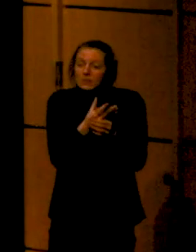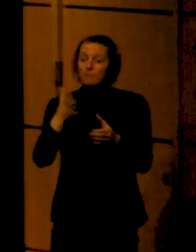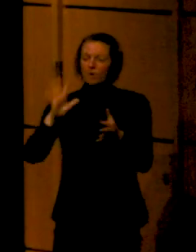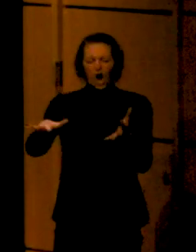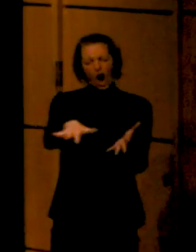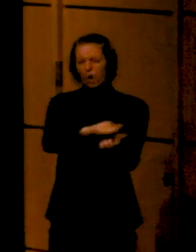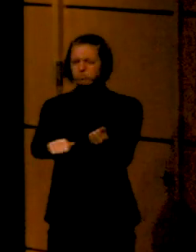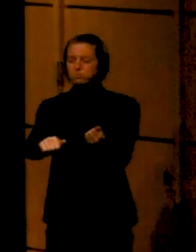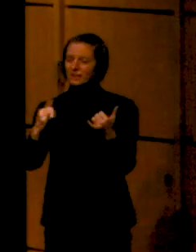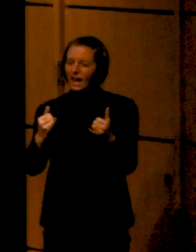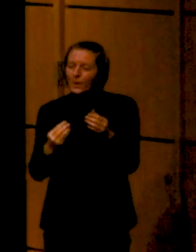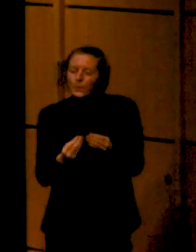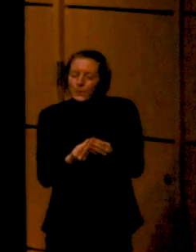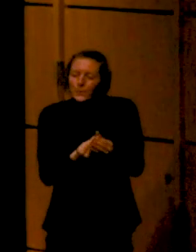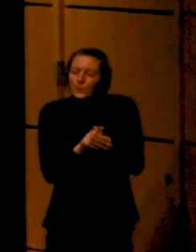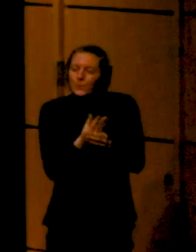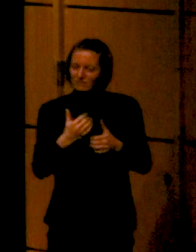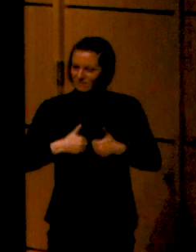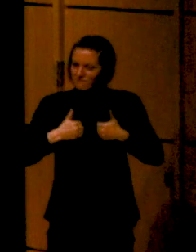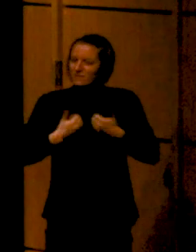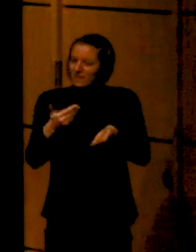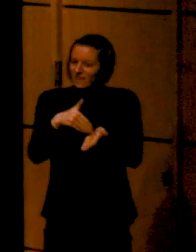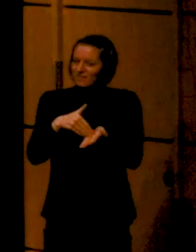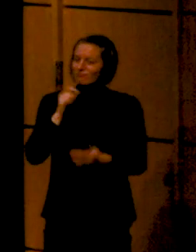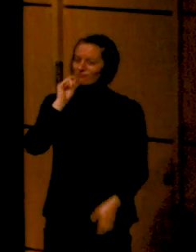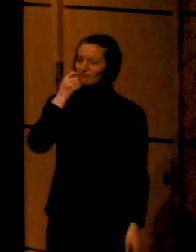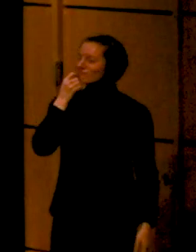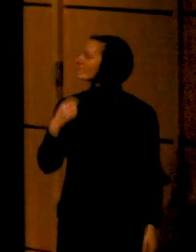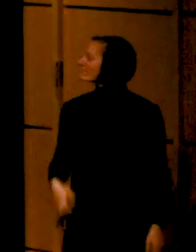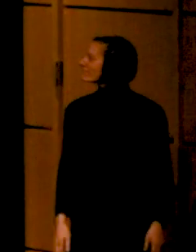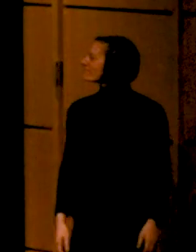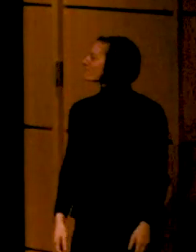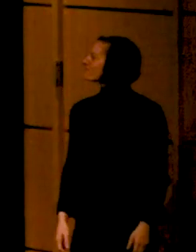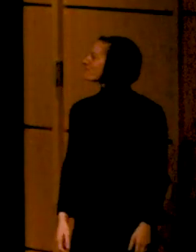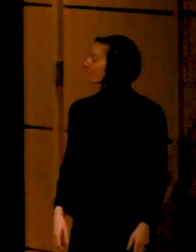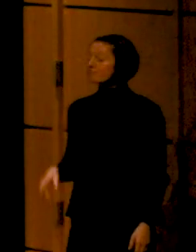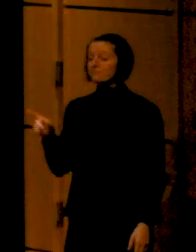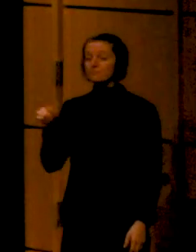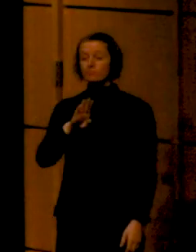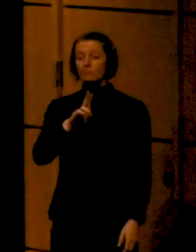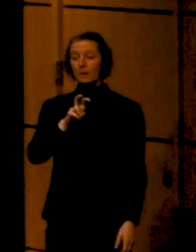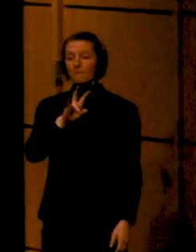is returning. Buzzy's mentor is Frank Gohlke.